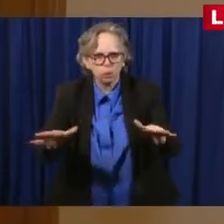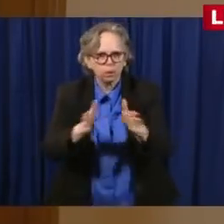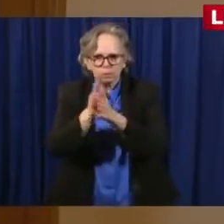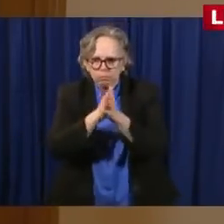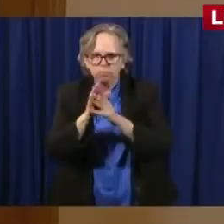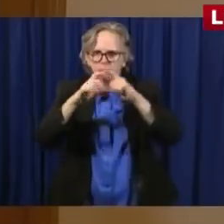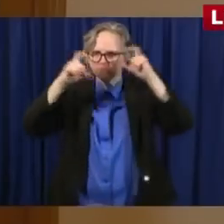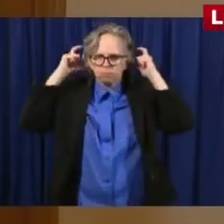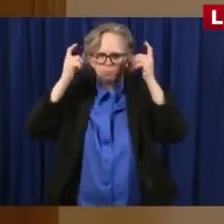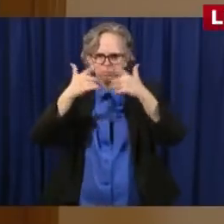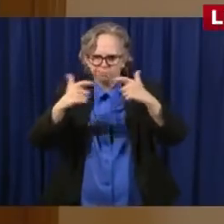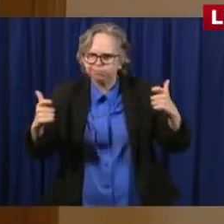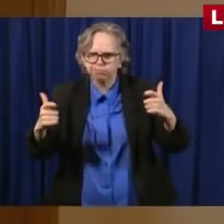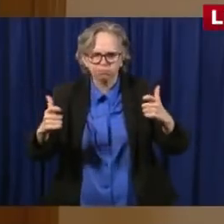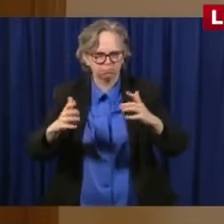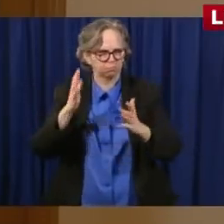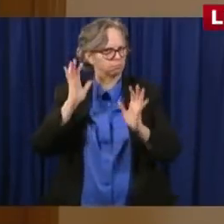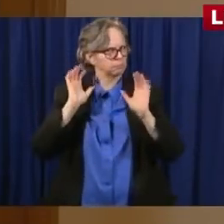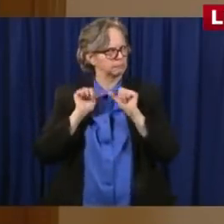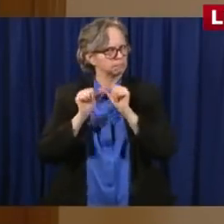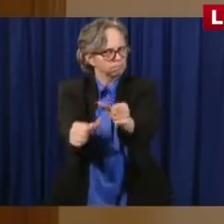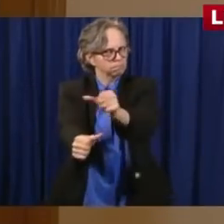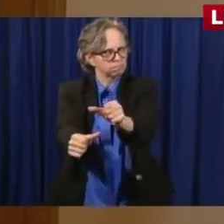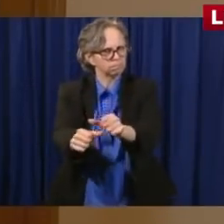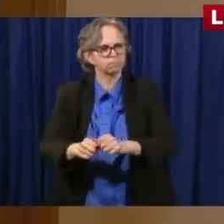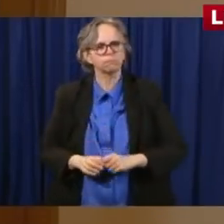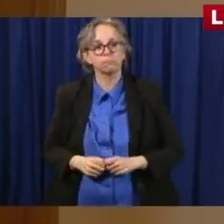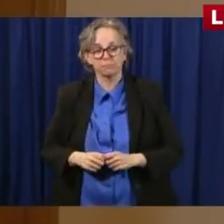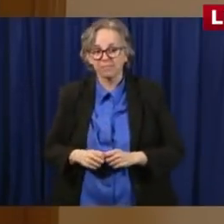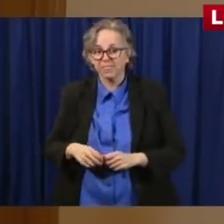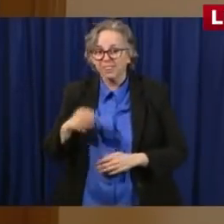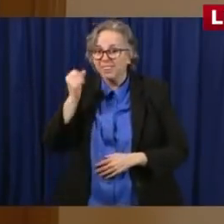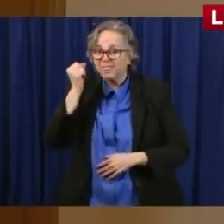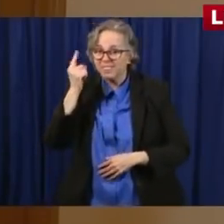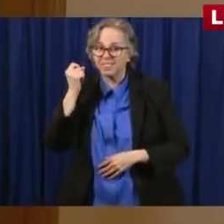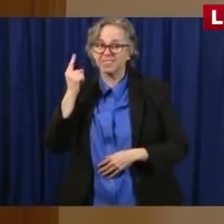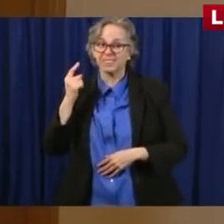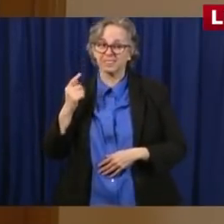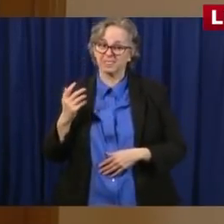THAT IS WHAT THE MODELS ARE SHOWING.